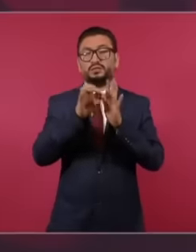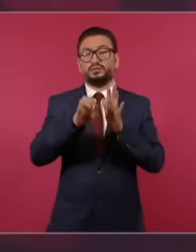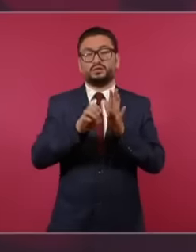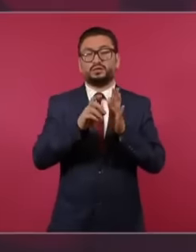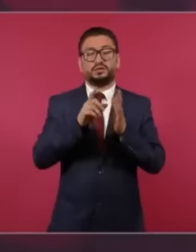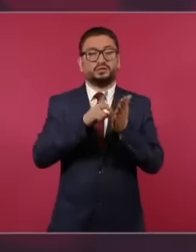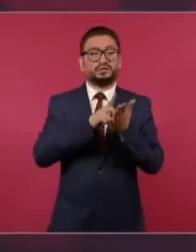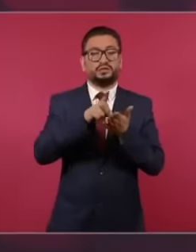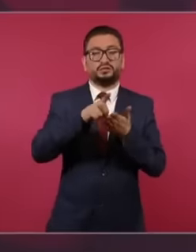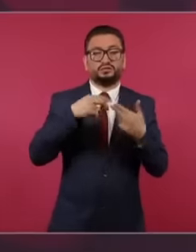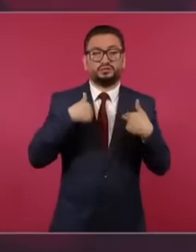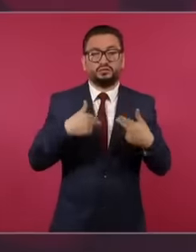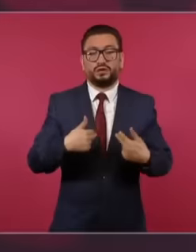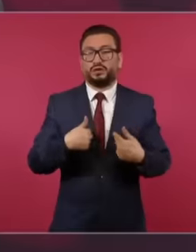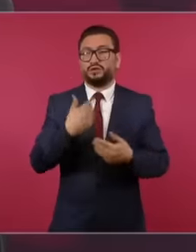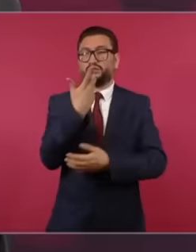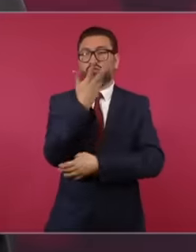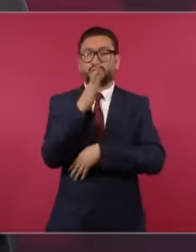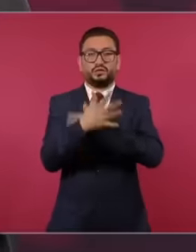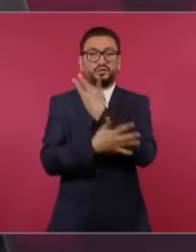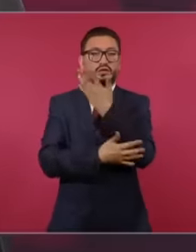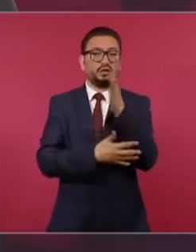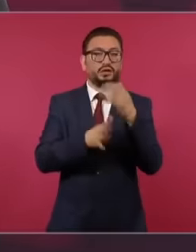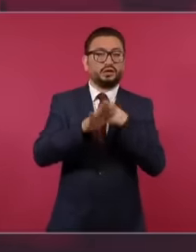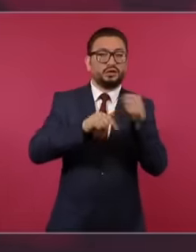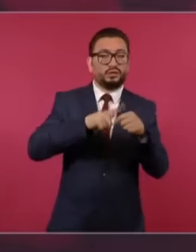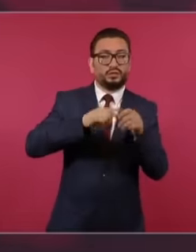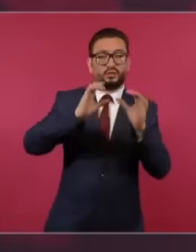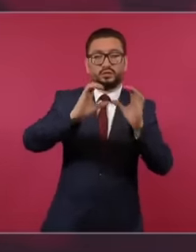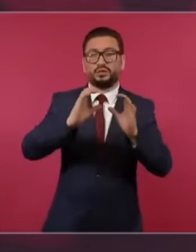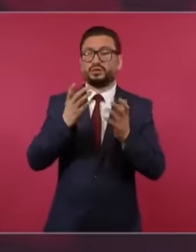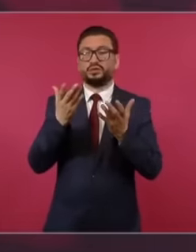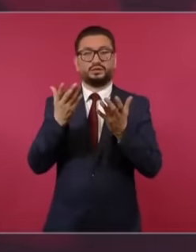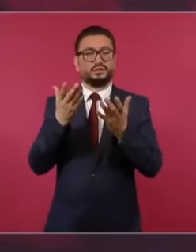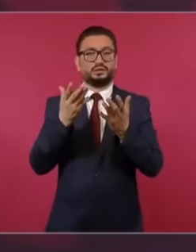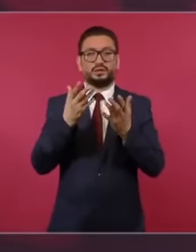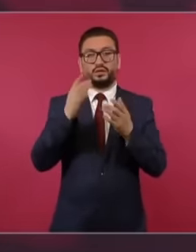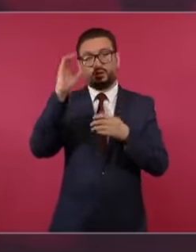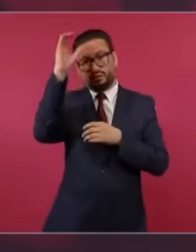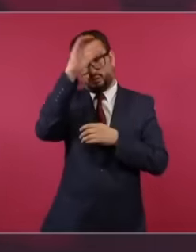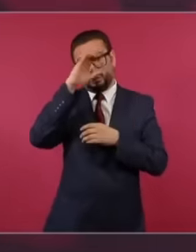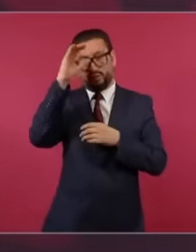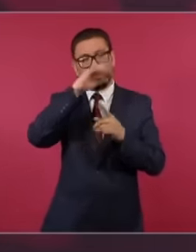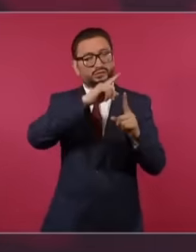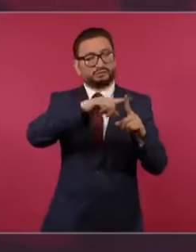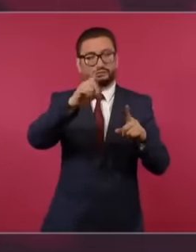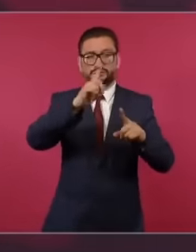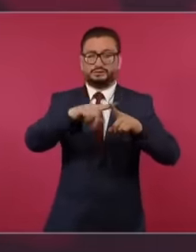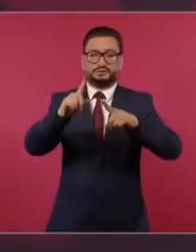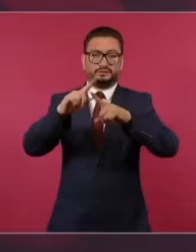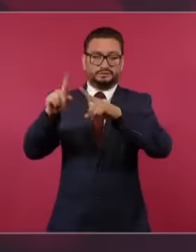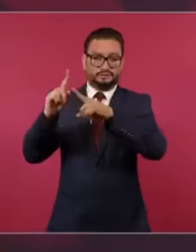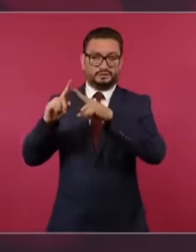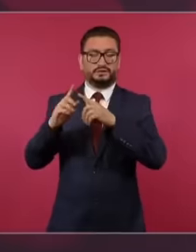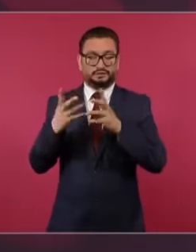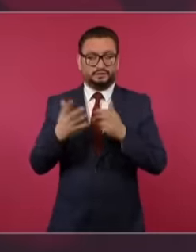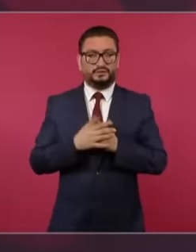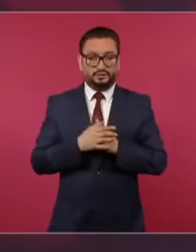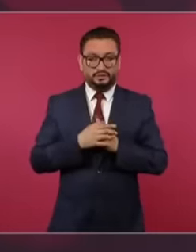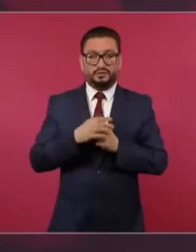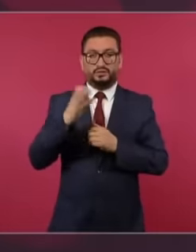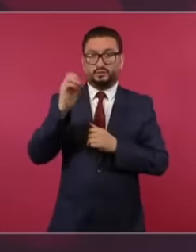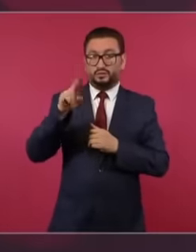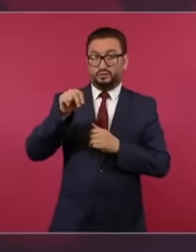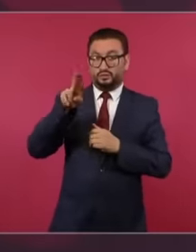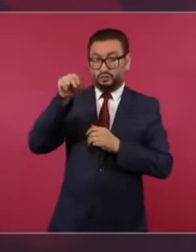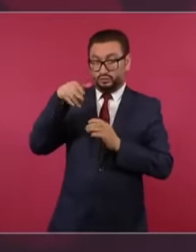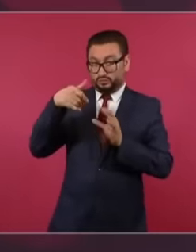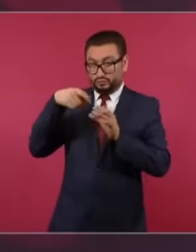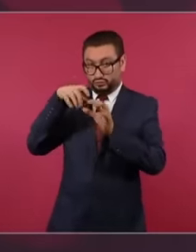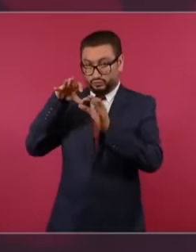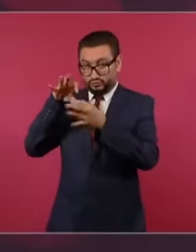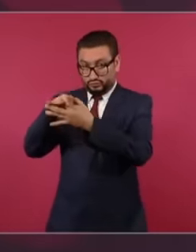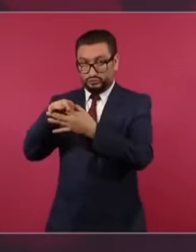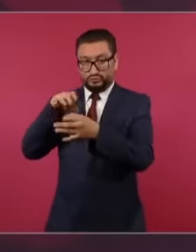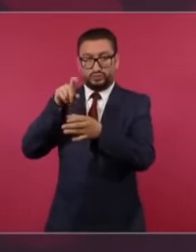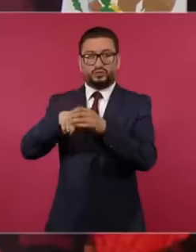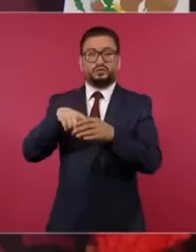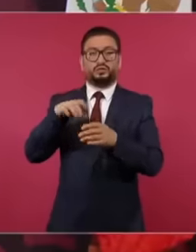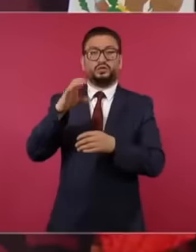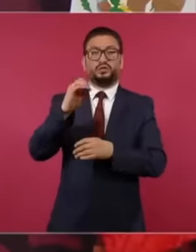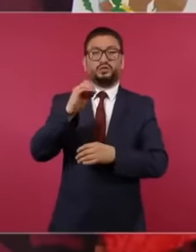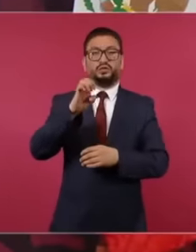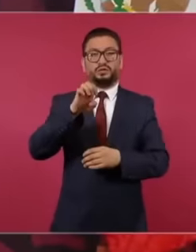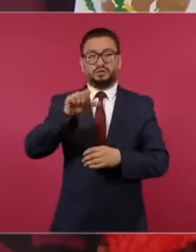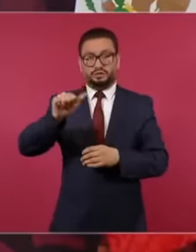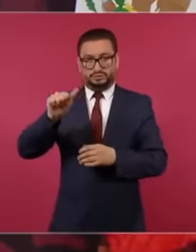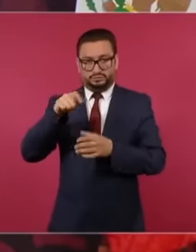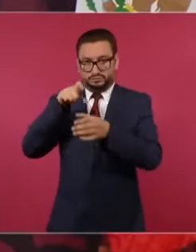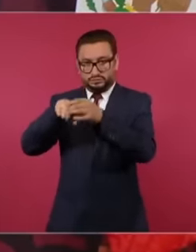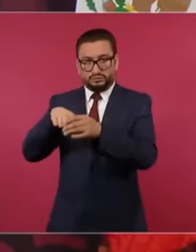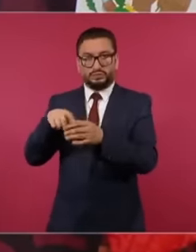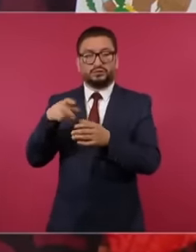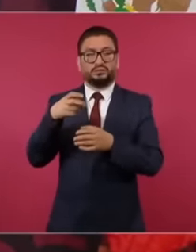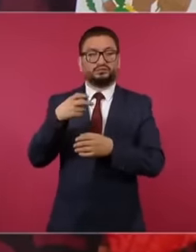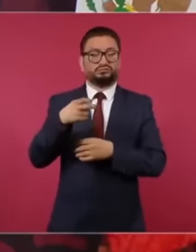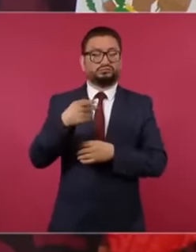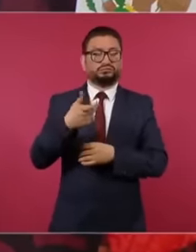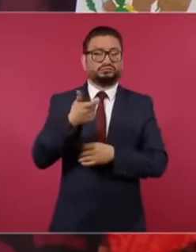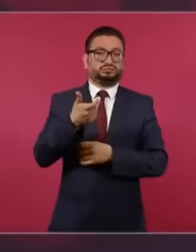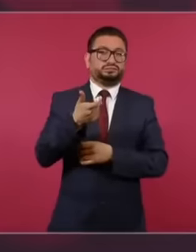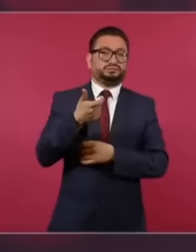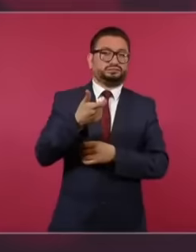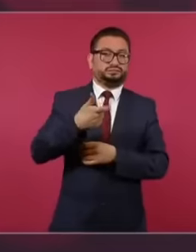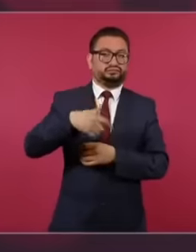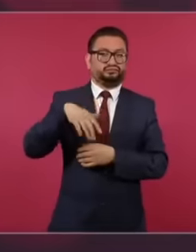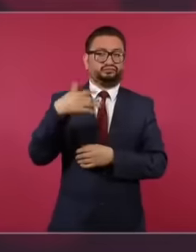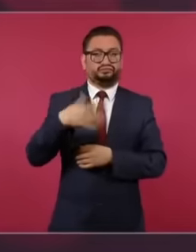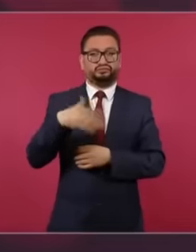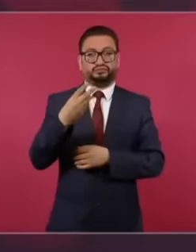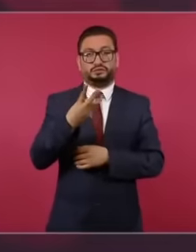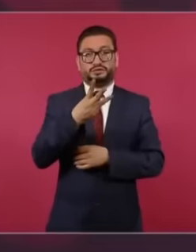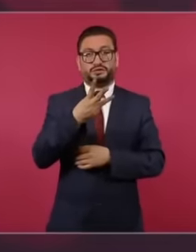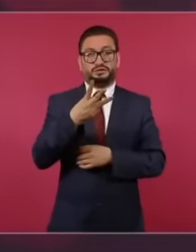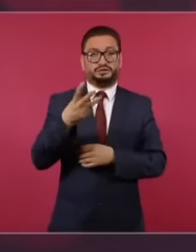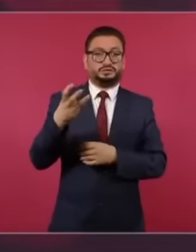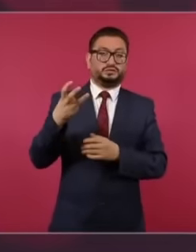culture, etc., etc., etc., from the UN or the OAS, it is 300,400,000 pesos